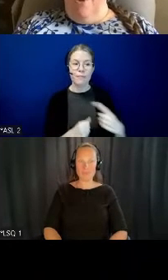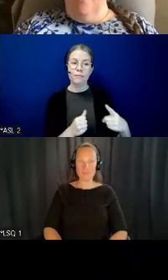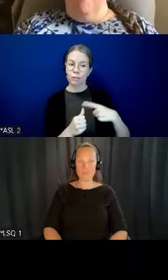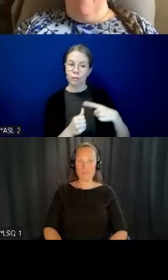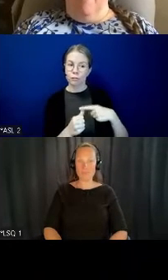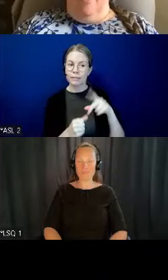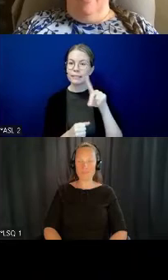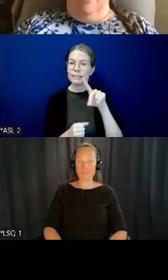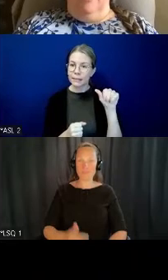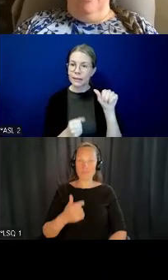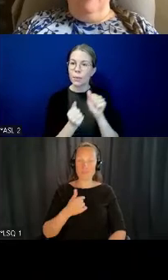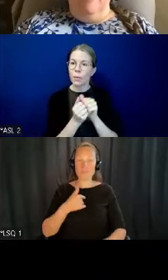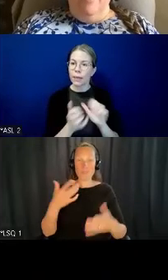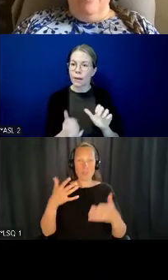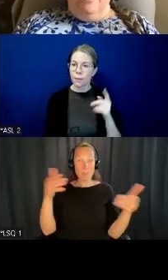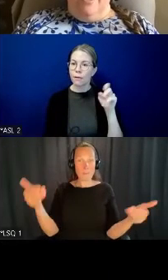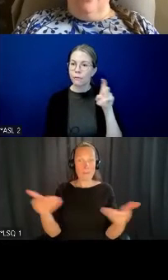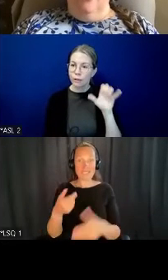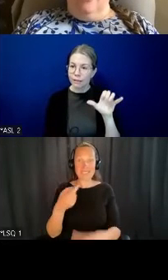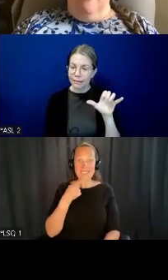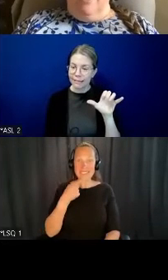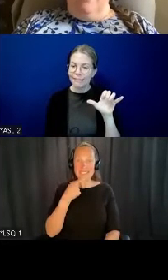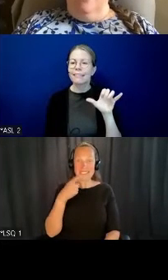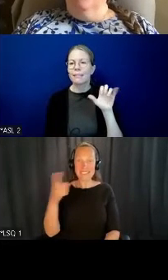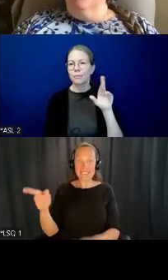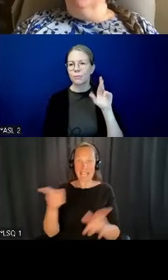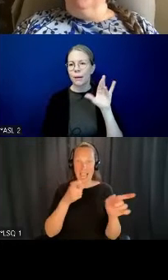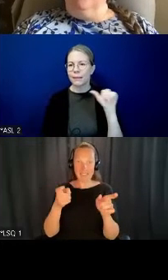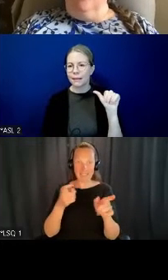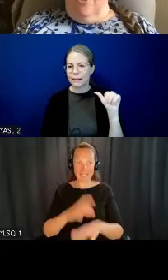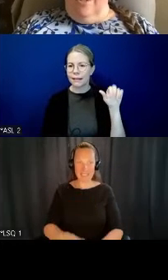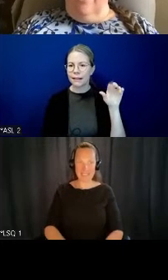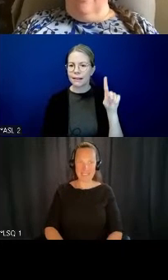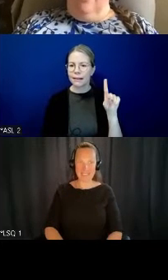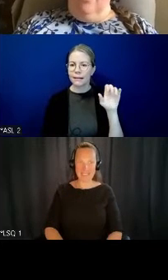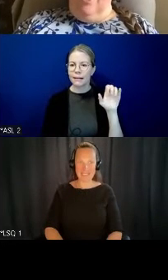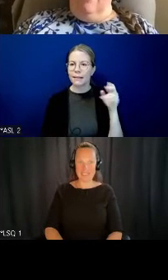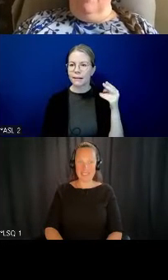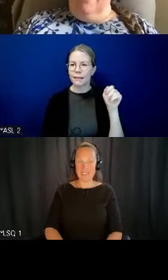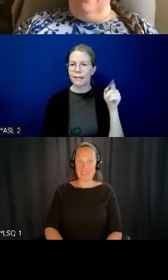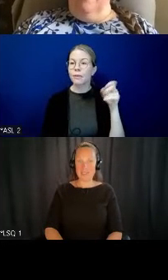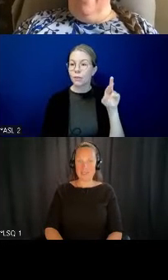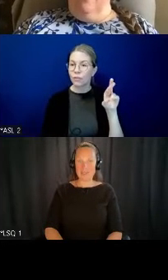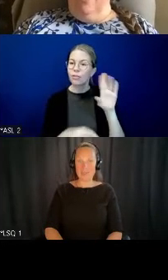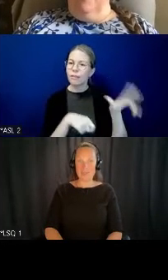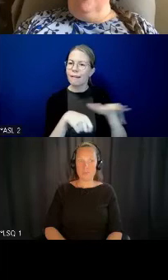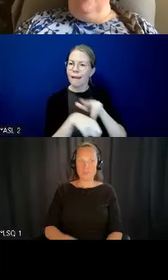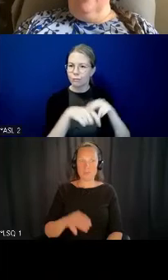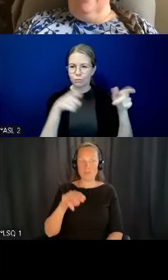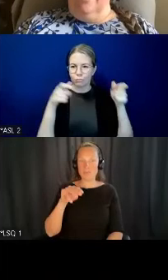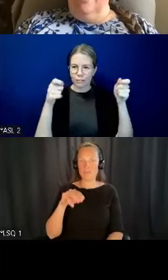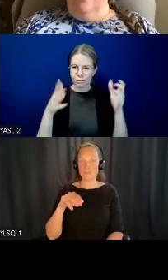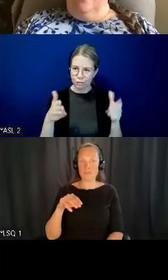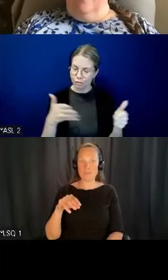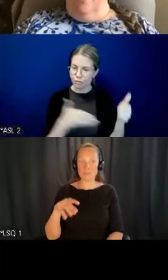VERY OWN RABIA KHEDR, NATIONAL DIRECTOR WILL BE JOINING US TO CHAIR A BIT ABOUT THE OPPORTUNITY